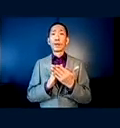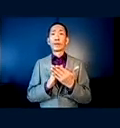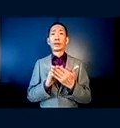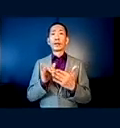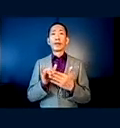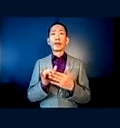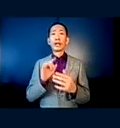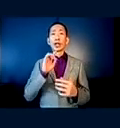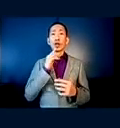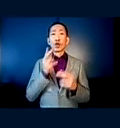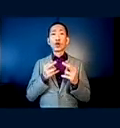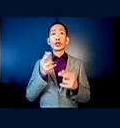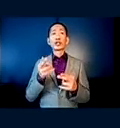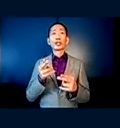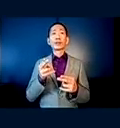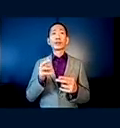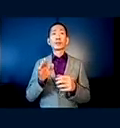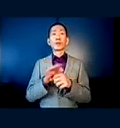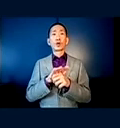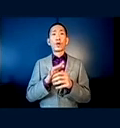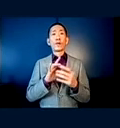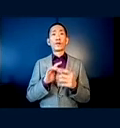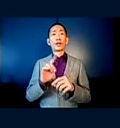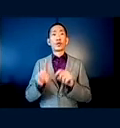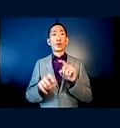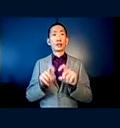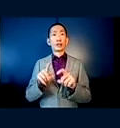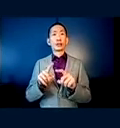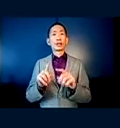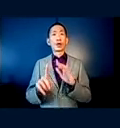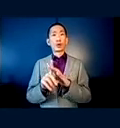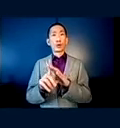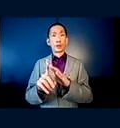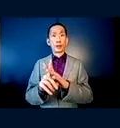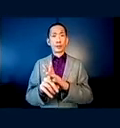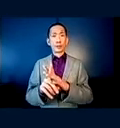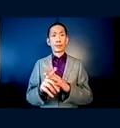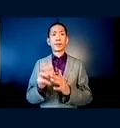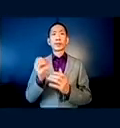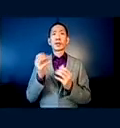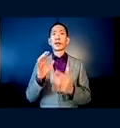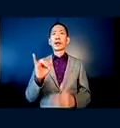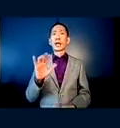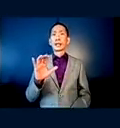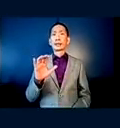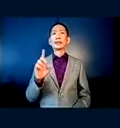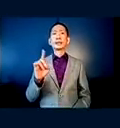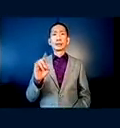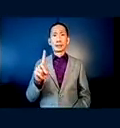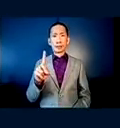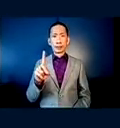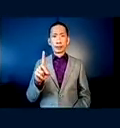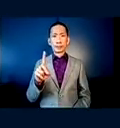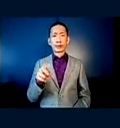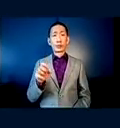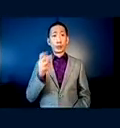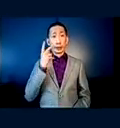THAT WOULD ADDRESS SOME OF THE SORT OF URGENT COVID-19 RESEARCH QUESTIONS THAT WERE GOING ON. A NUMBER OF ICs HAVE DONE THAT.